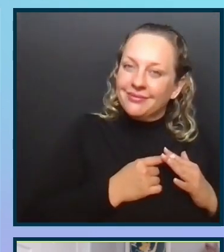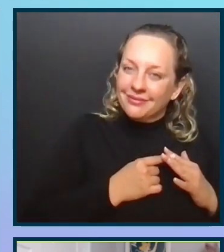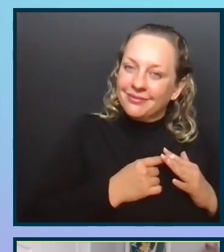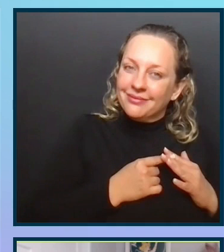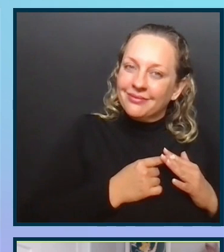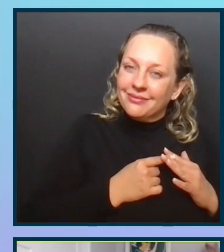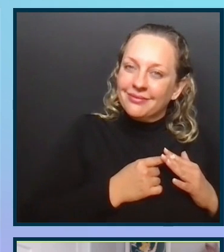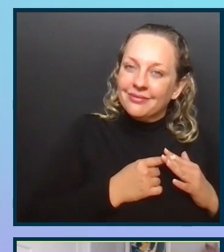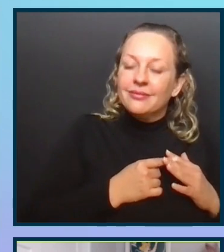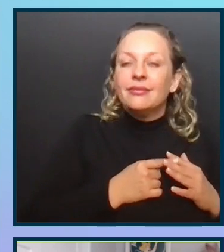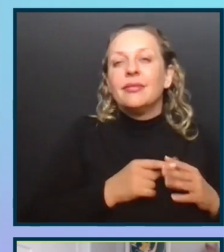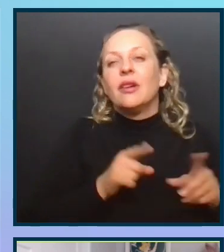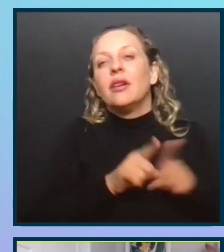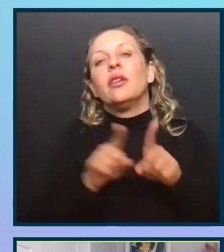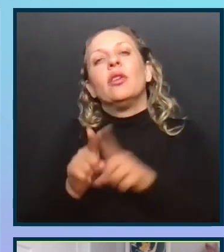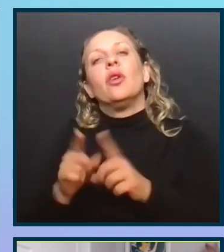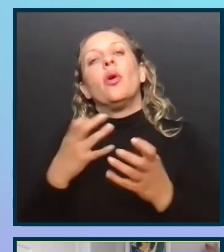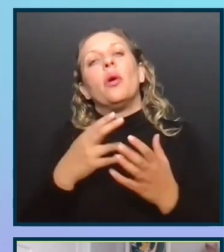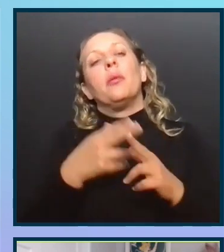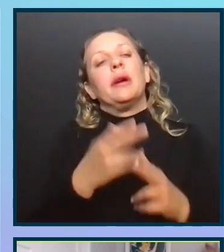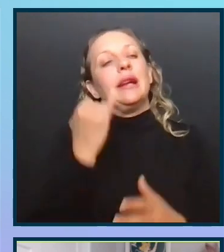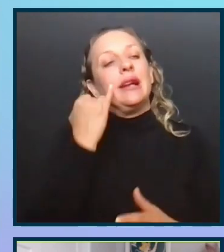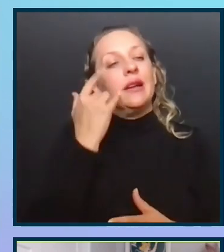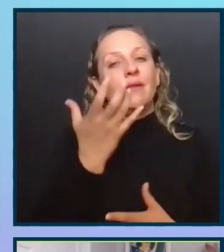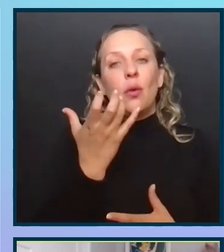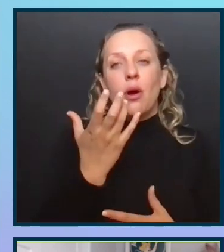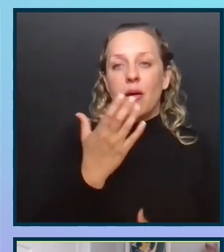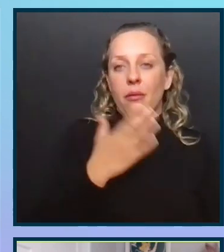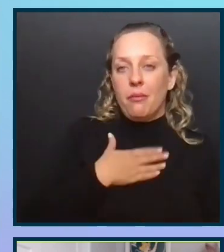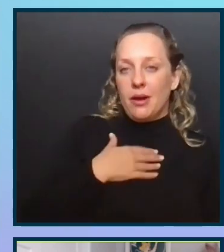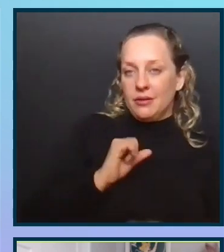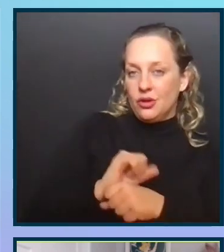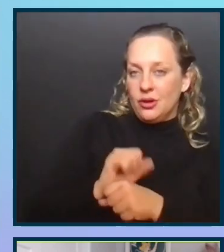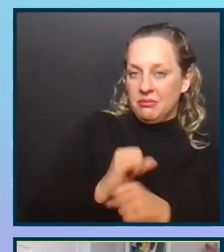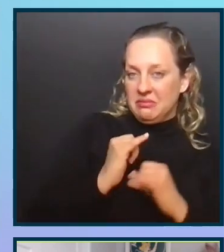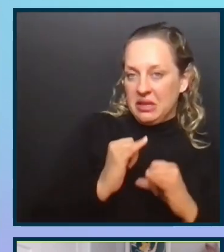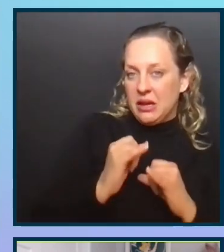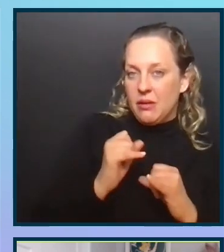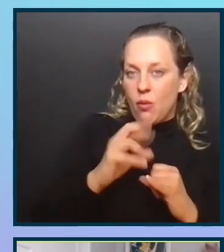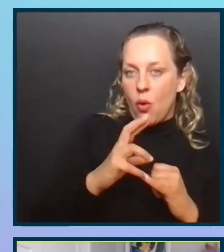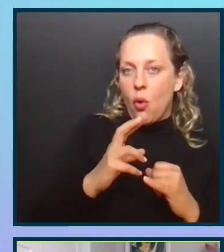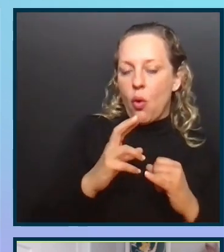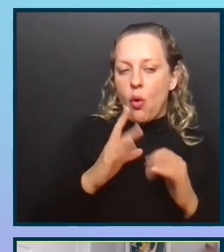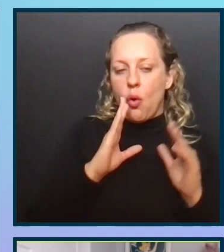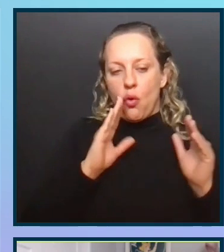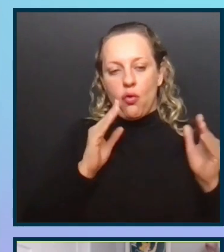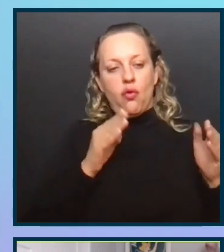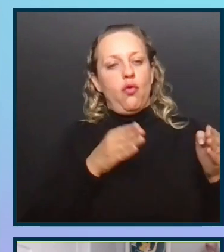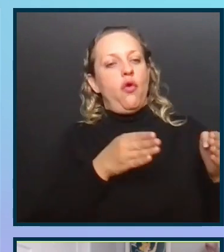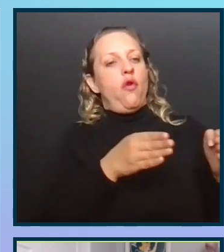The other thing I'll mention is. if you wanna role like mine, or you wanna be moving in the accessibility space,